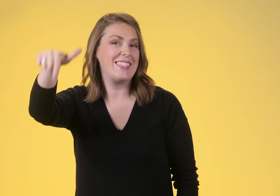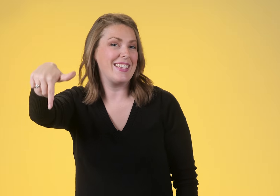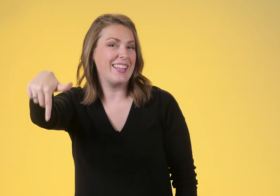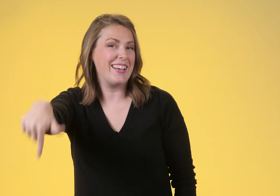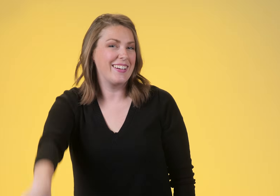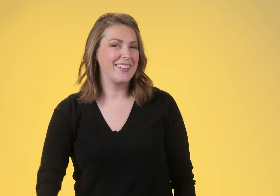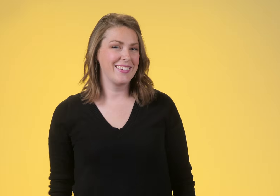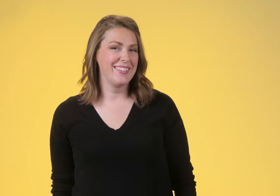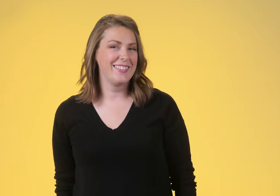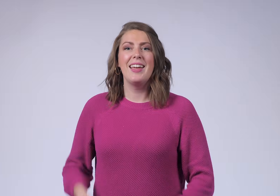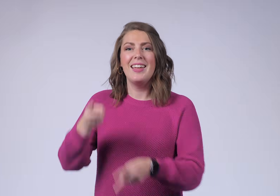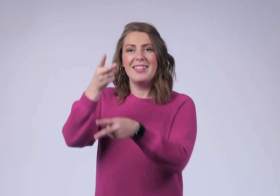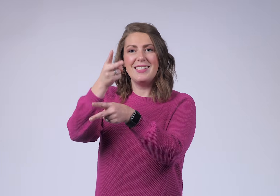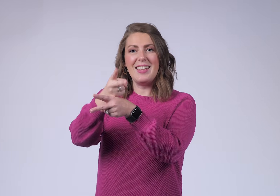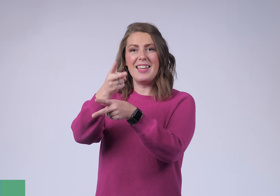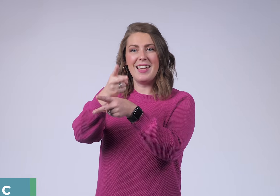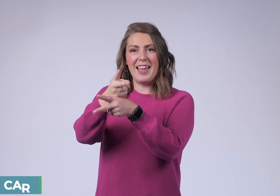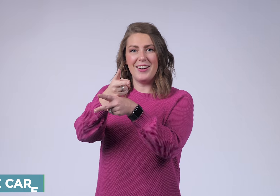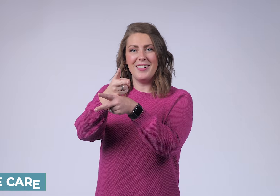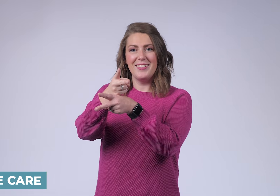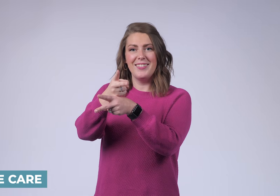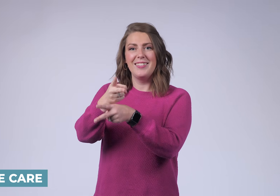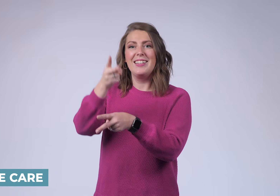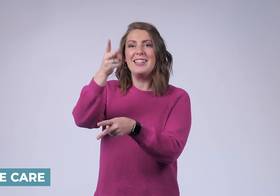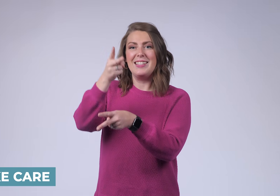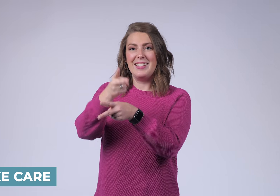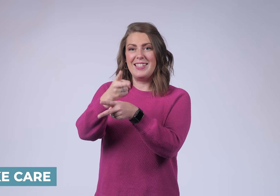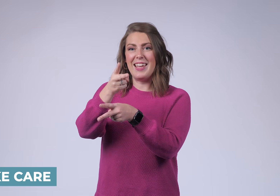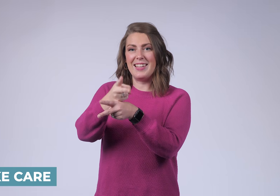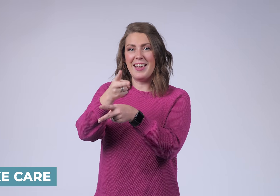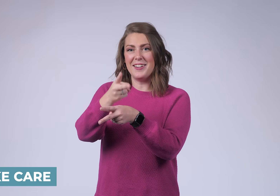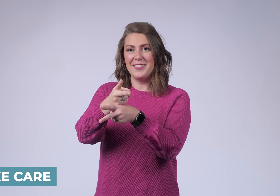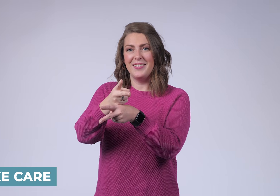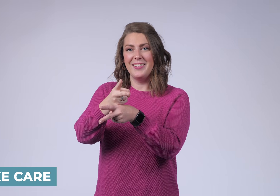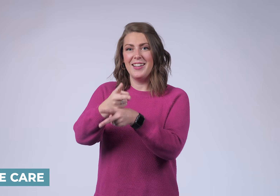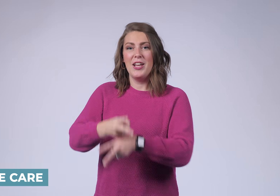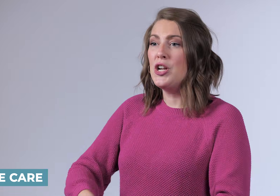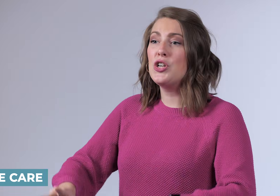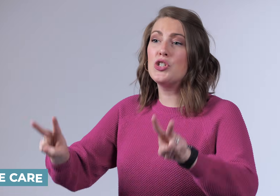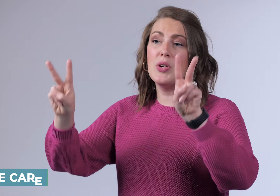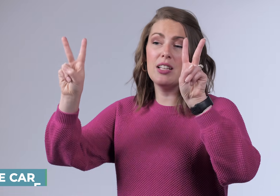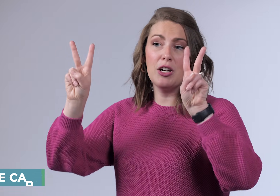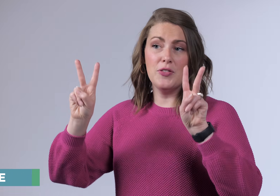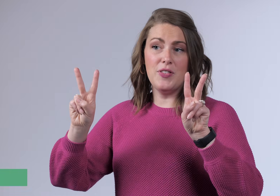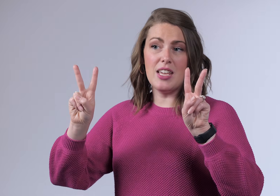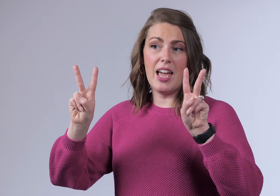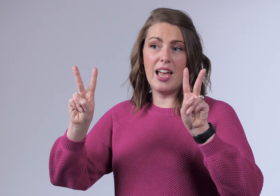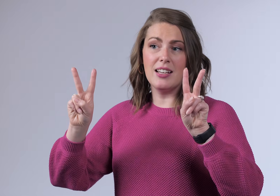SEE YOU LATER TAKE CARE TAKE CARE You're doing the letter "V" hands